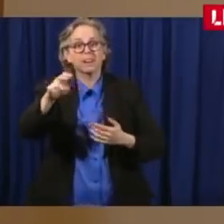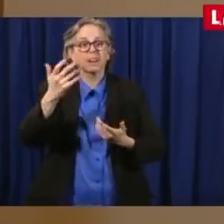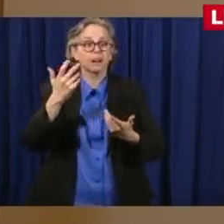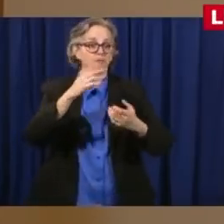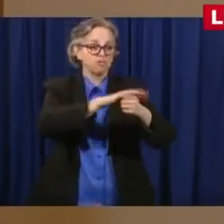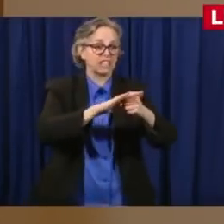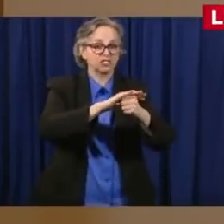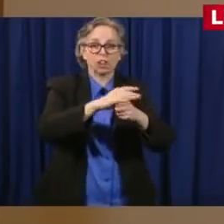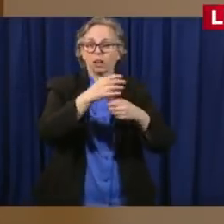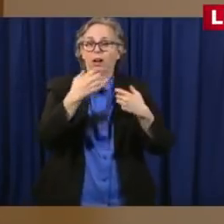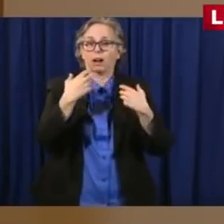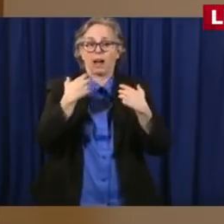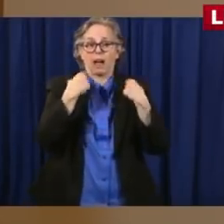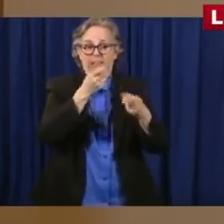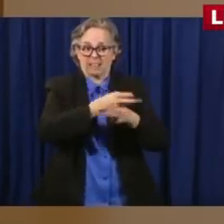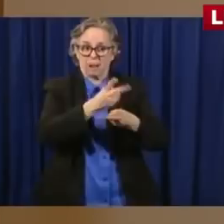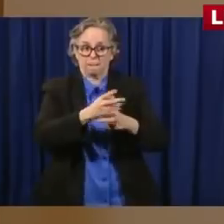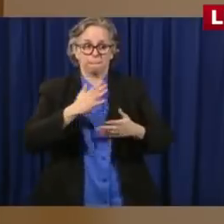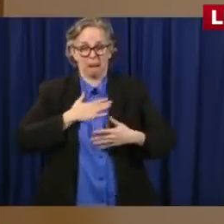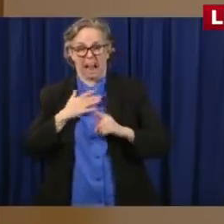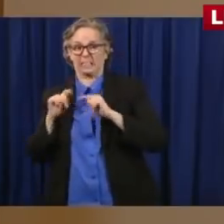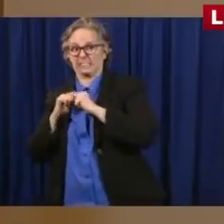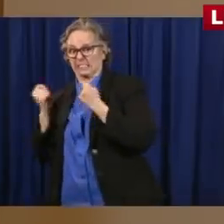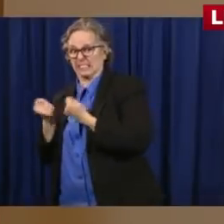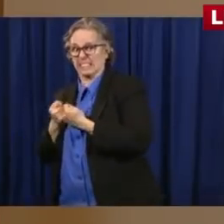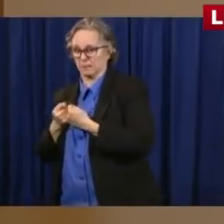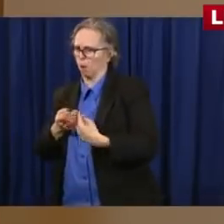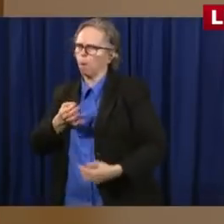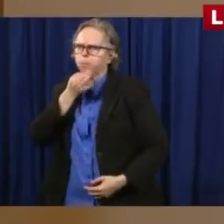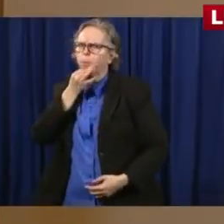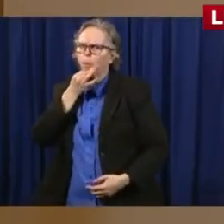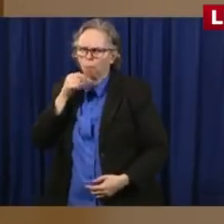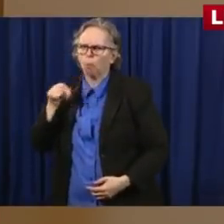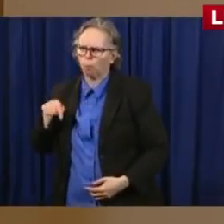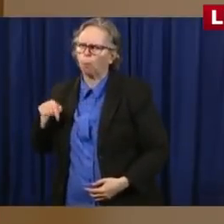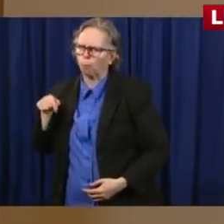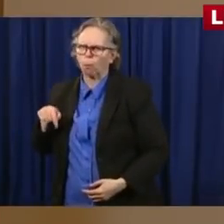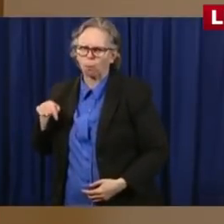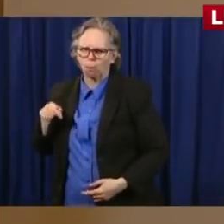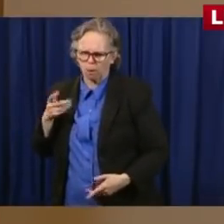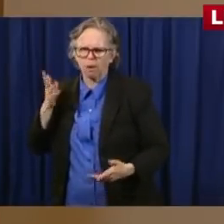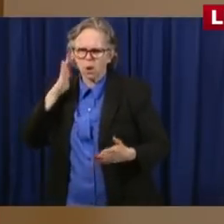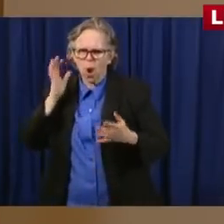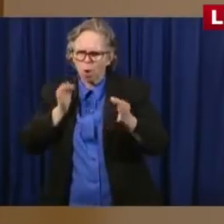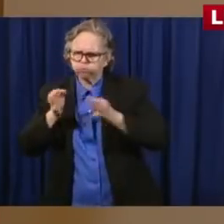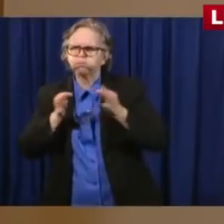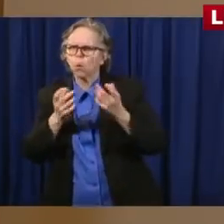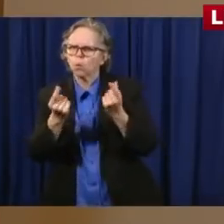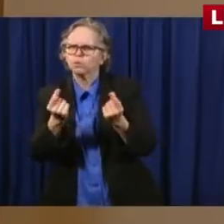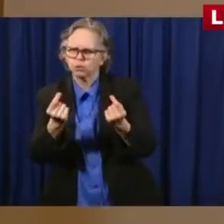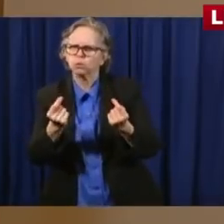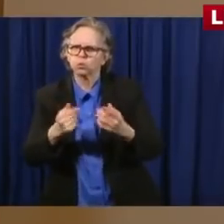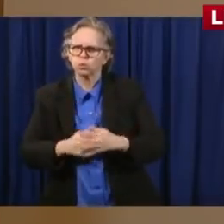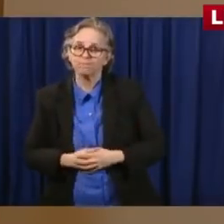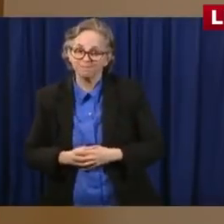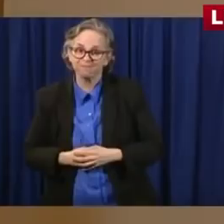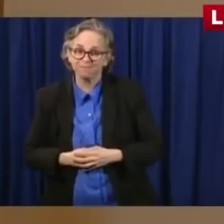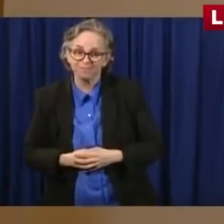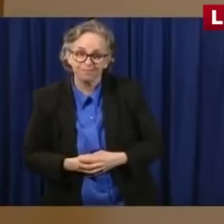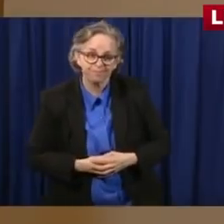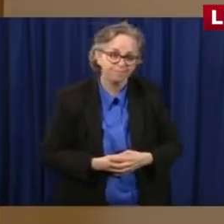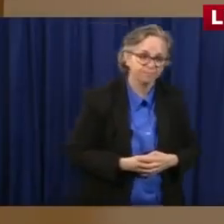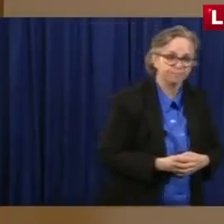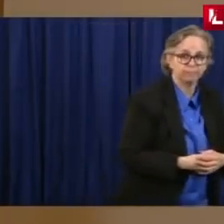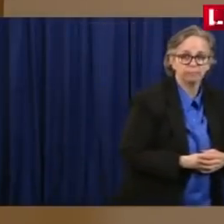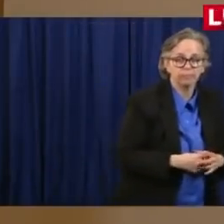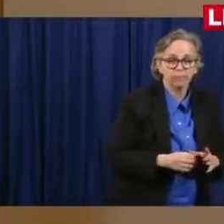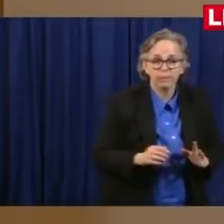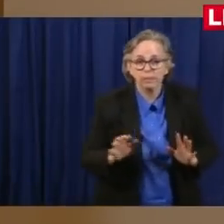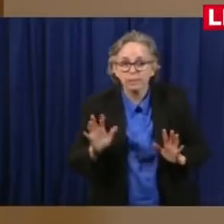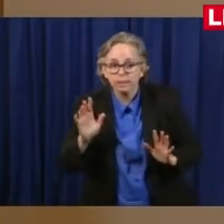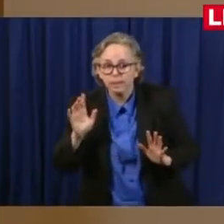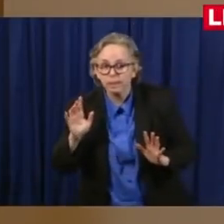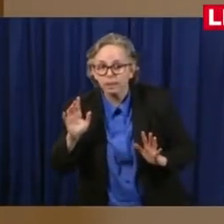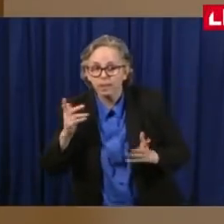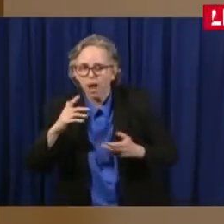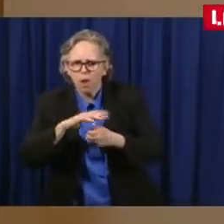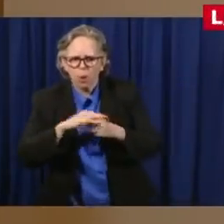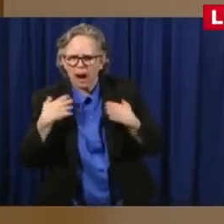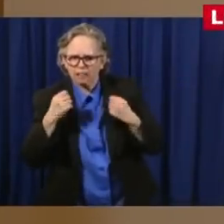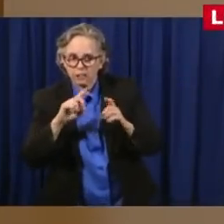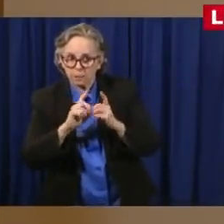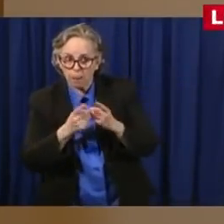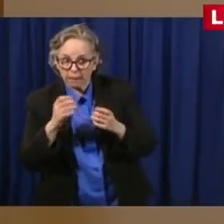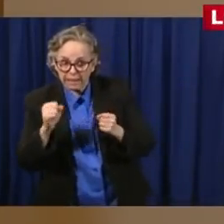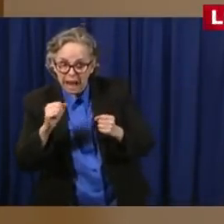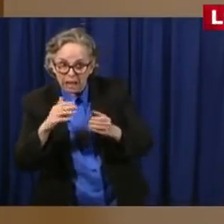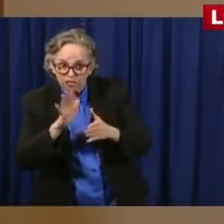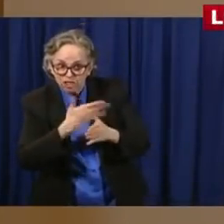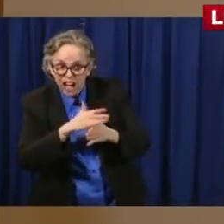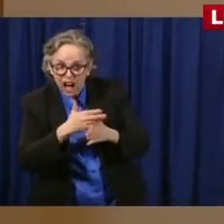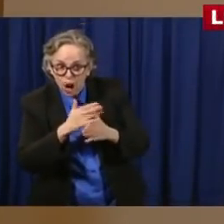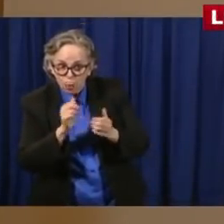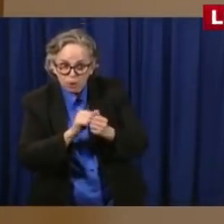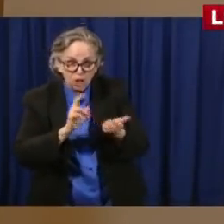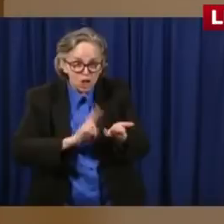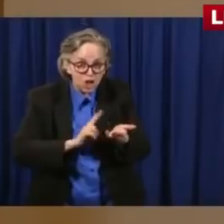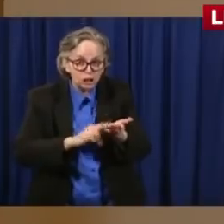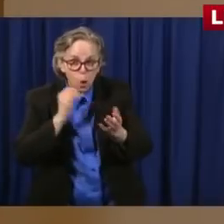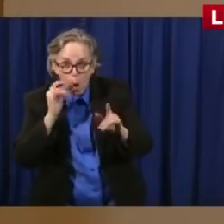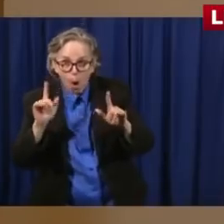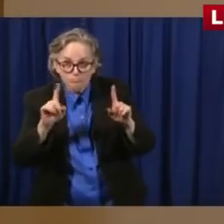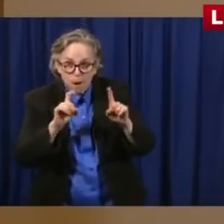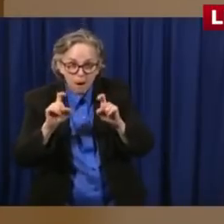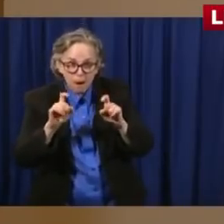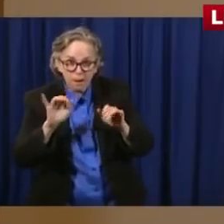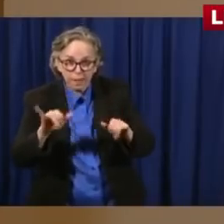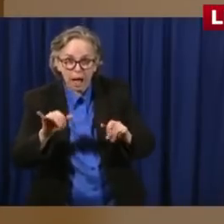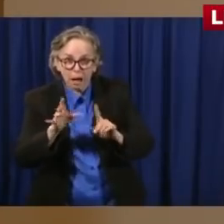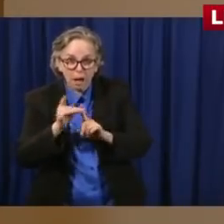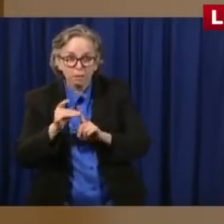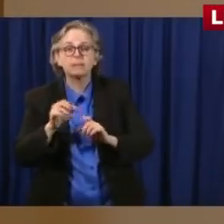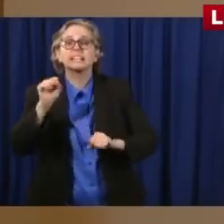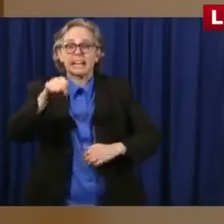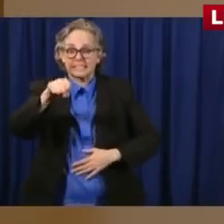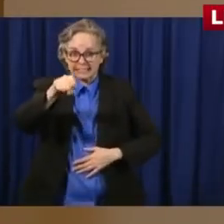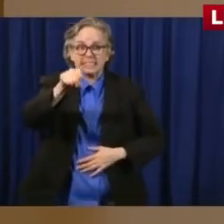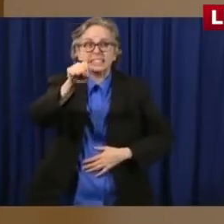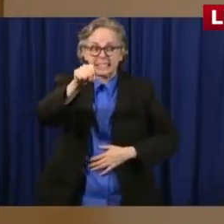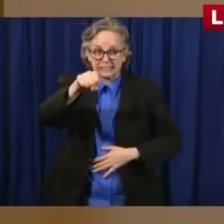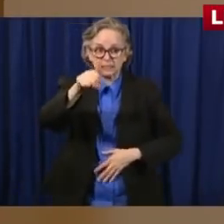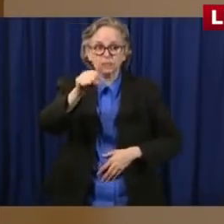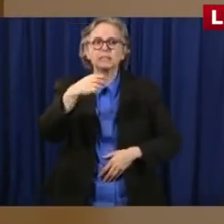THEY SHOULD BE CONNECTED TO THEIR LOCAL HEALTH DEPARTMENT.